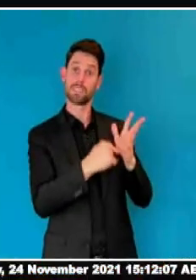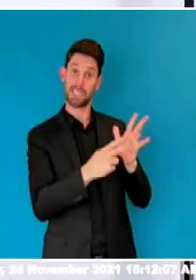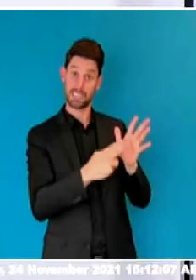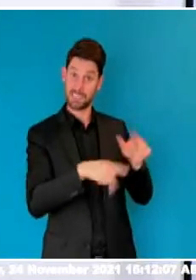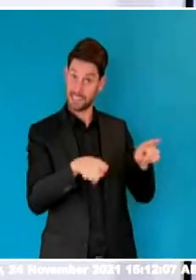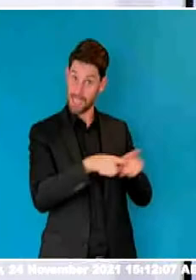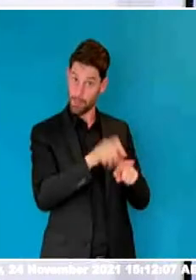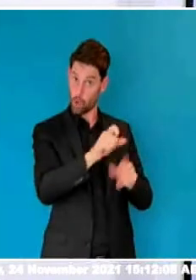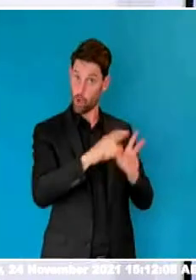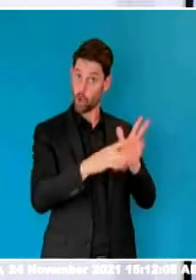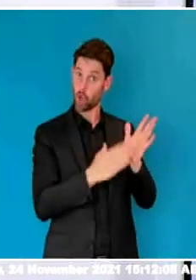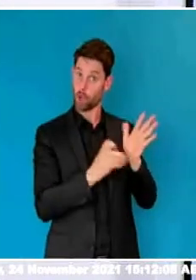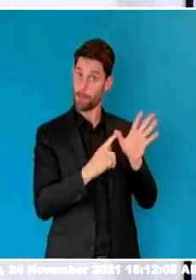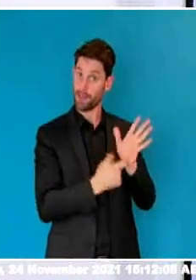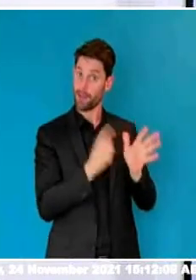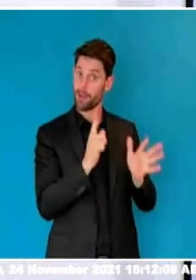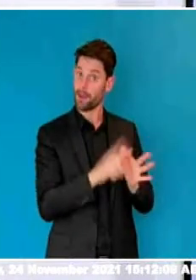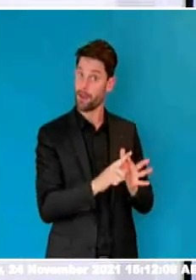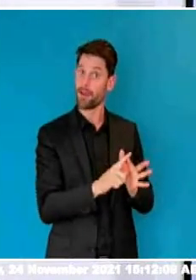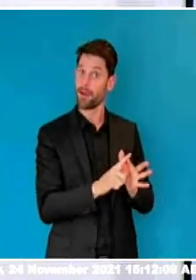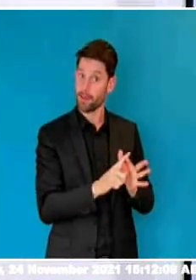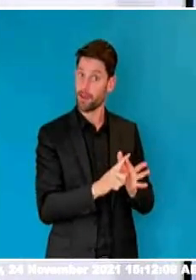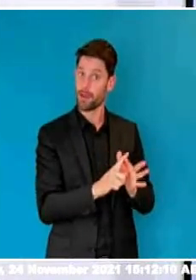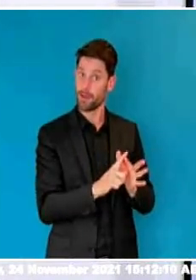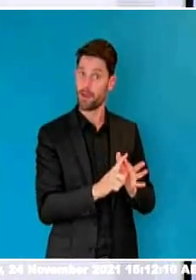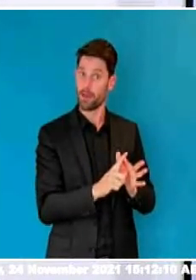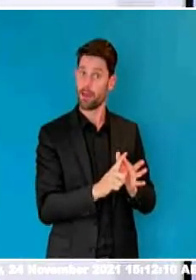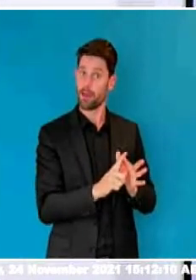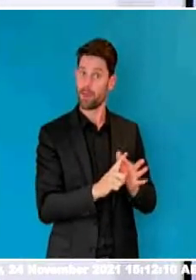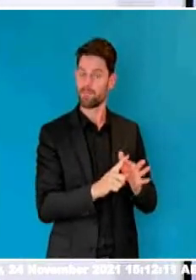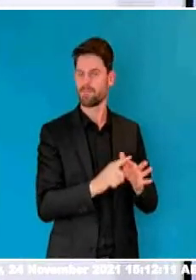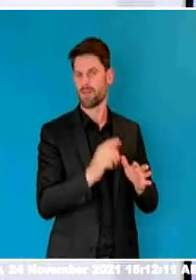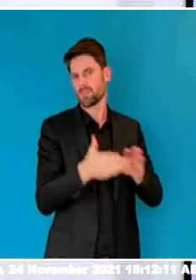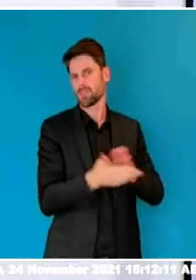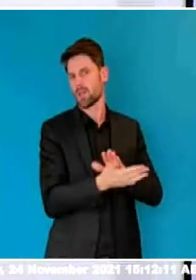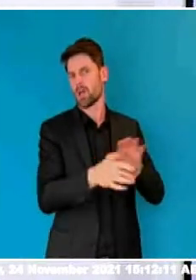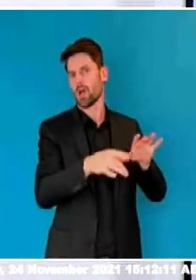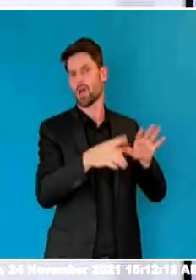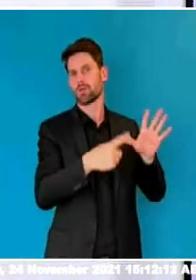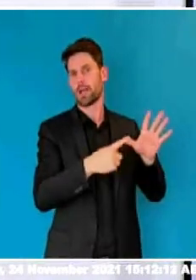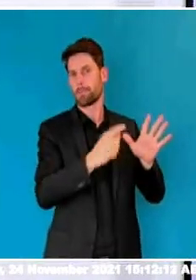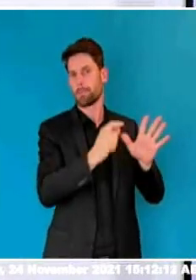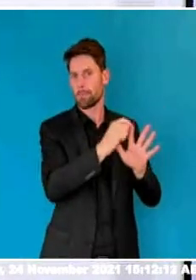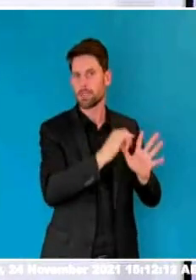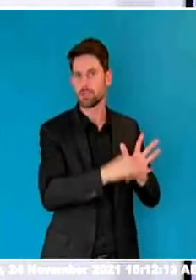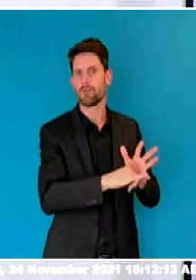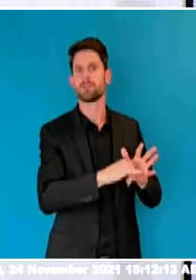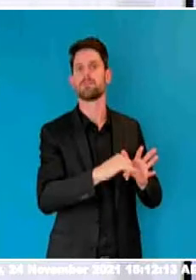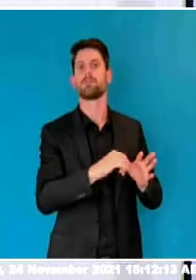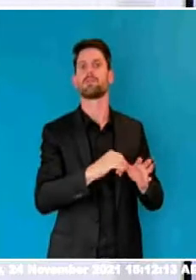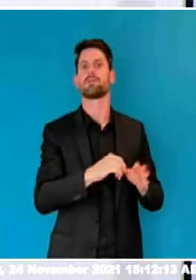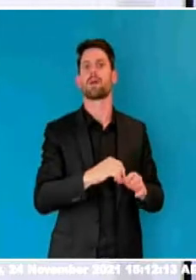workers in the Australian Public Service and the broader agencies captured by Comcare?